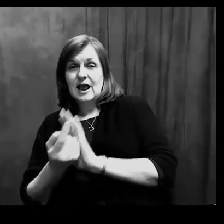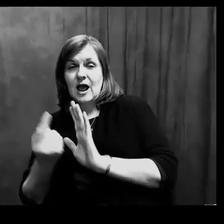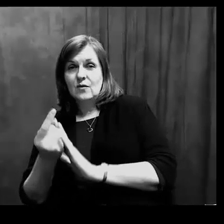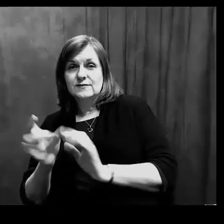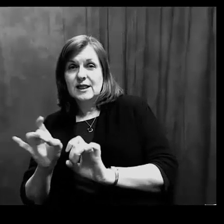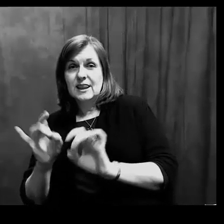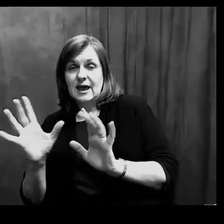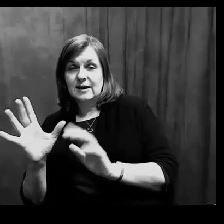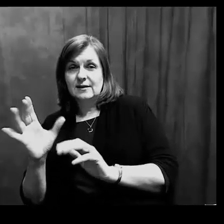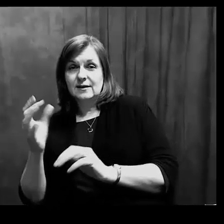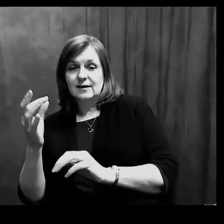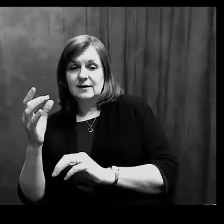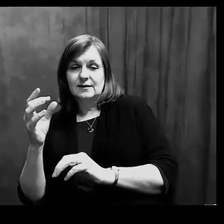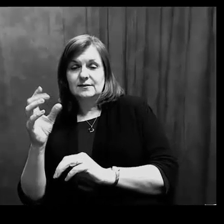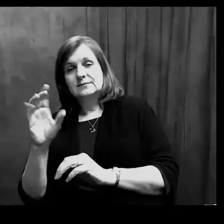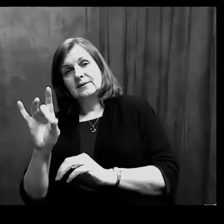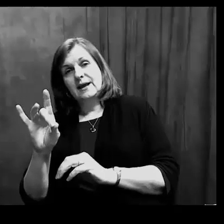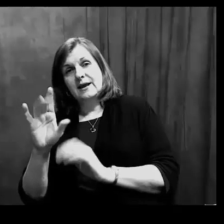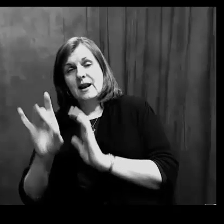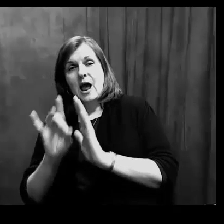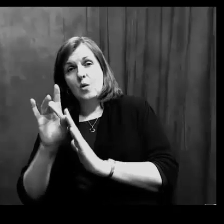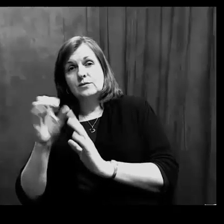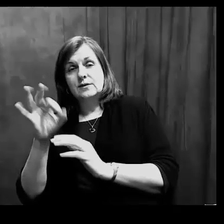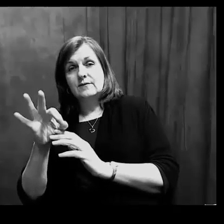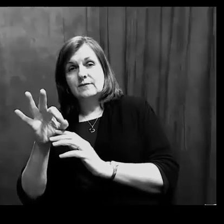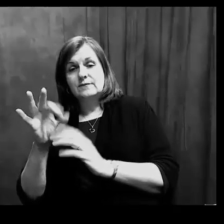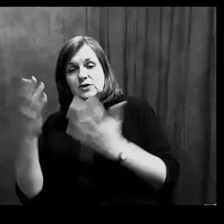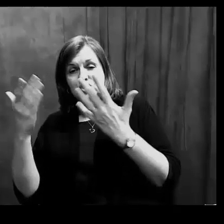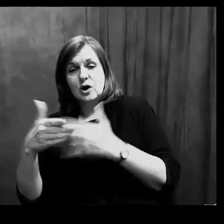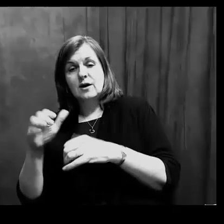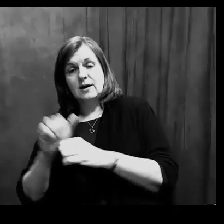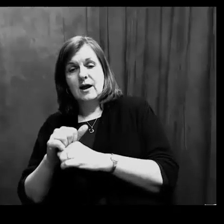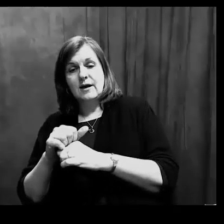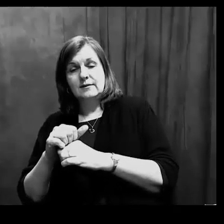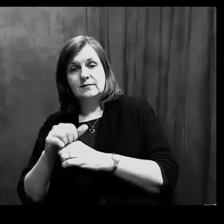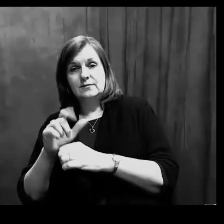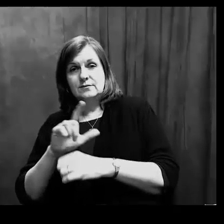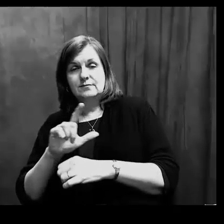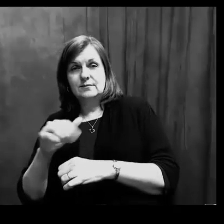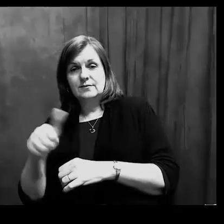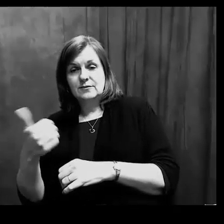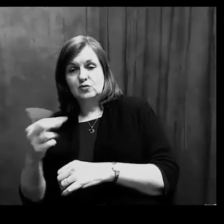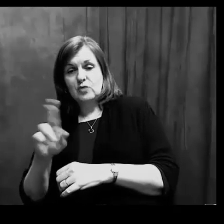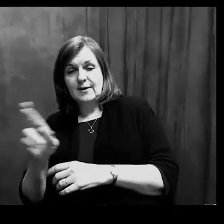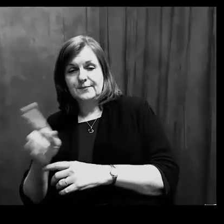hours of light and 8 hours of dark on these circles on these pie graphs OK?